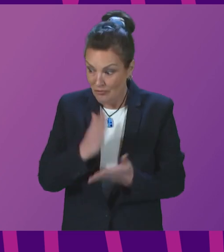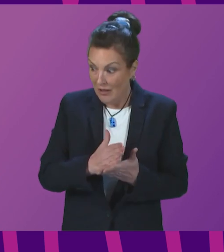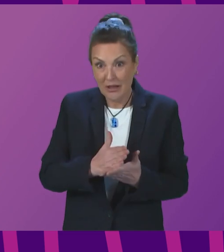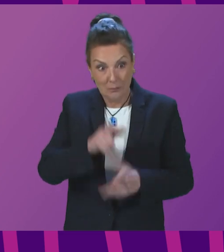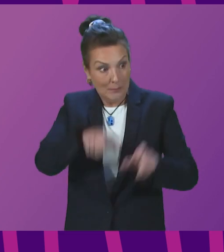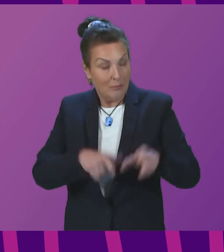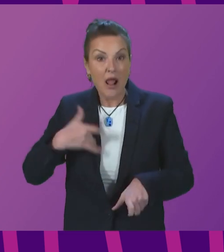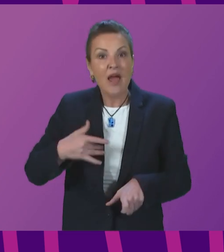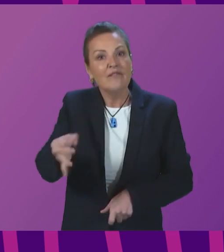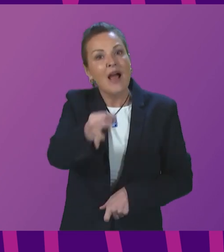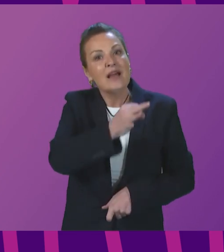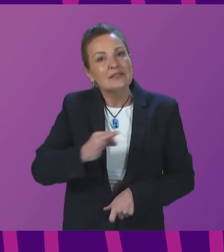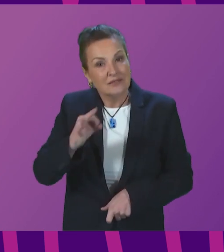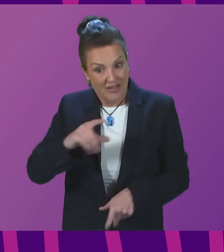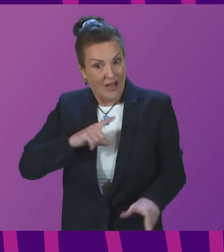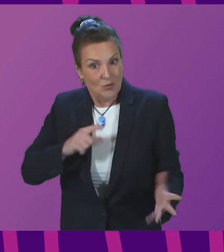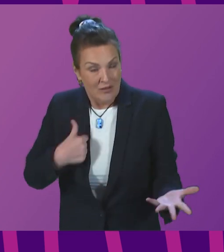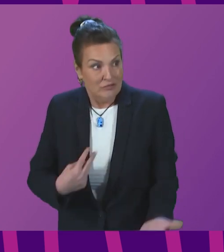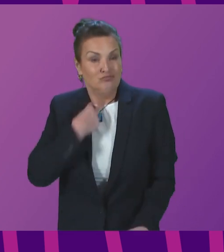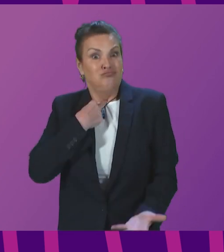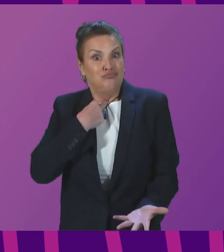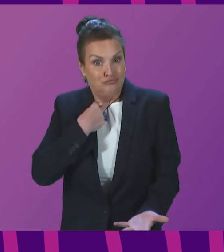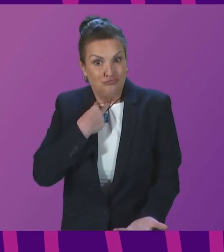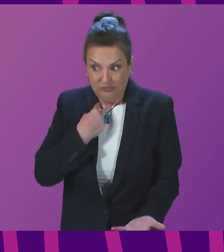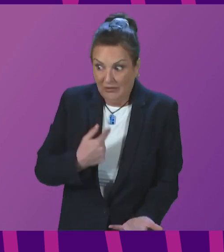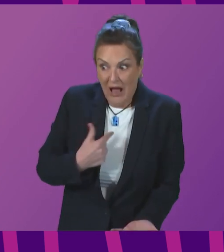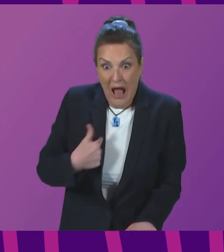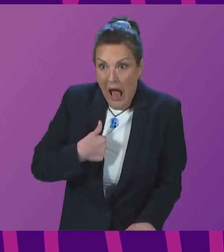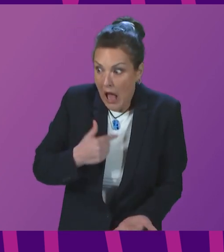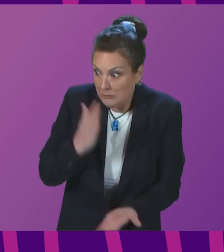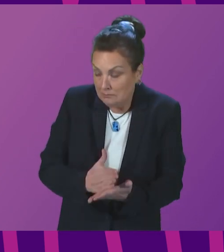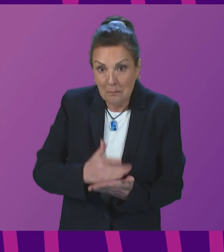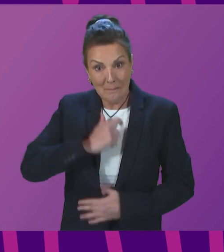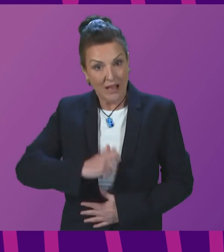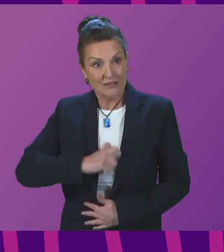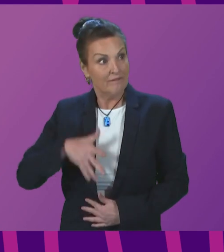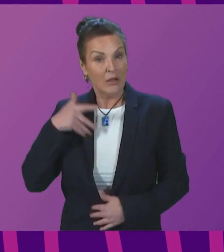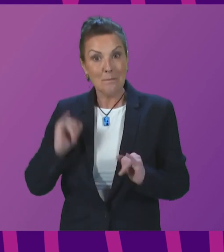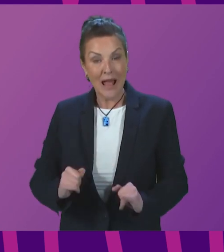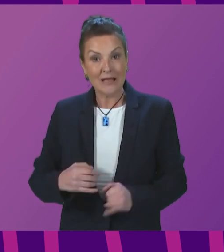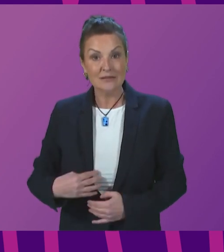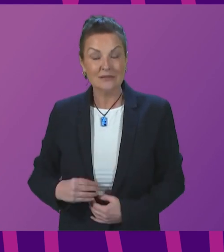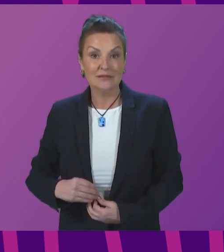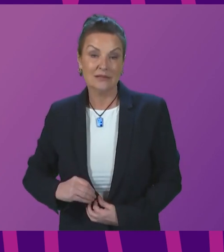That is where my deep regret rightly lies.